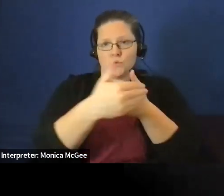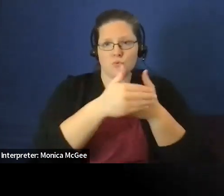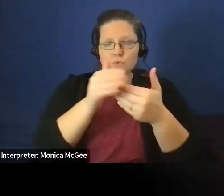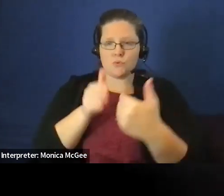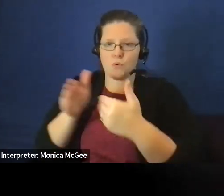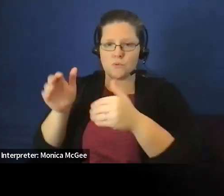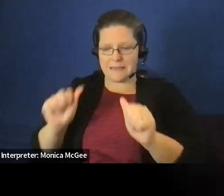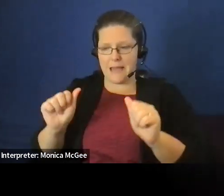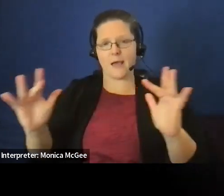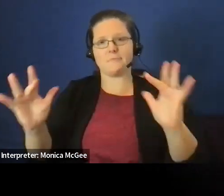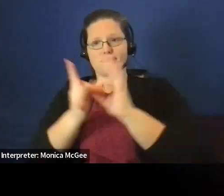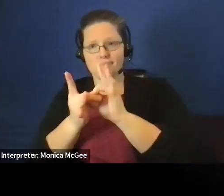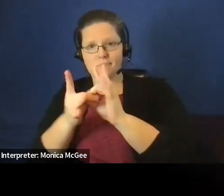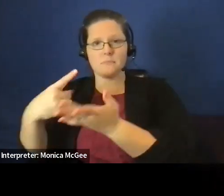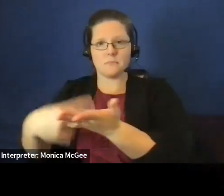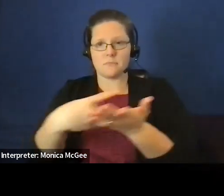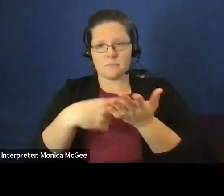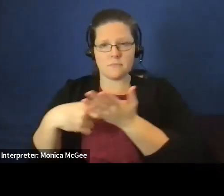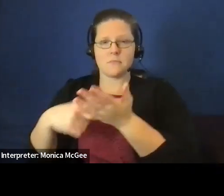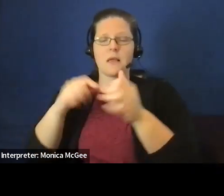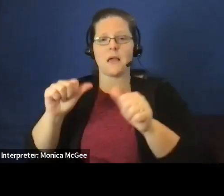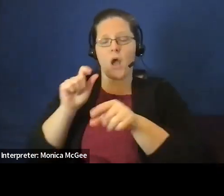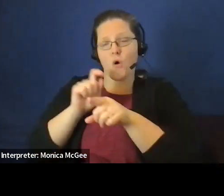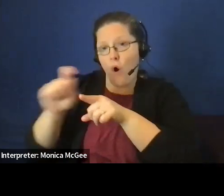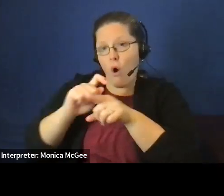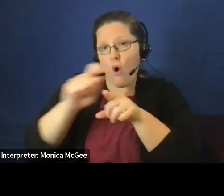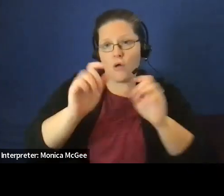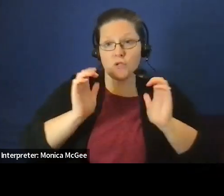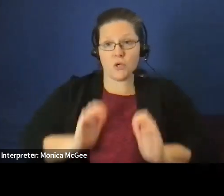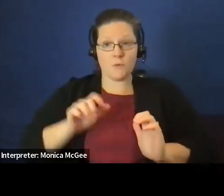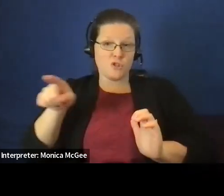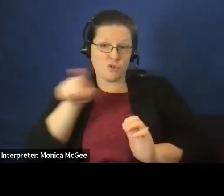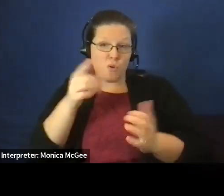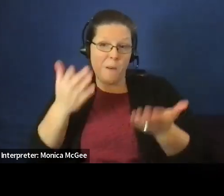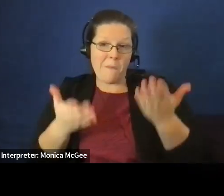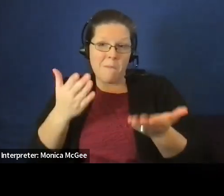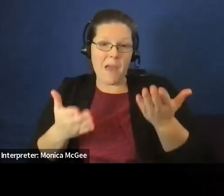after the storm if your CIL was impacted. Like do you have a partner?